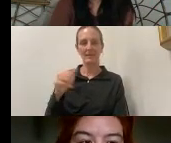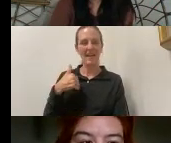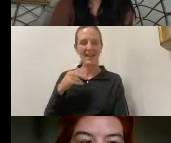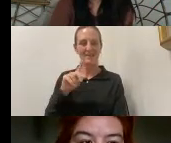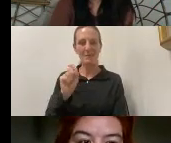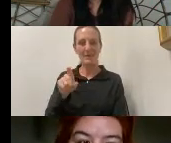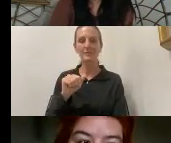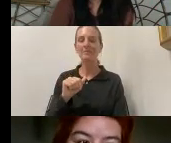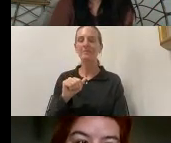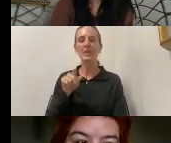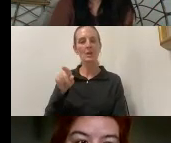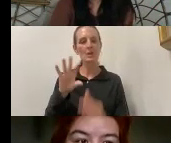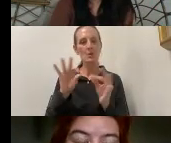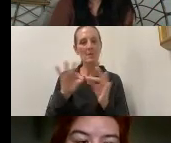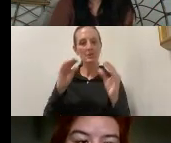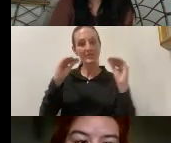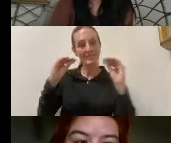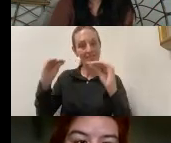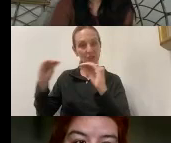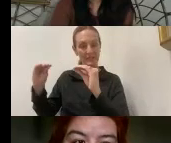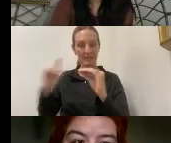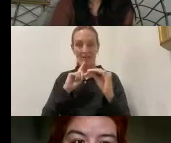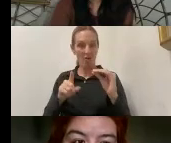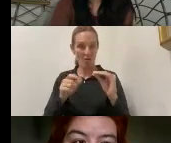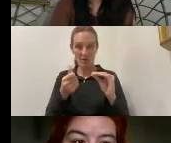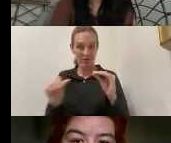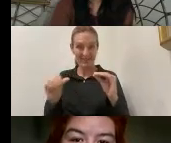You had mentioned teachings: is there any teachings you'd like to share with us that